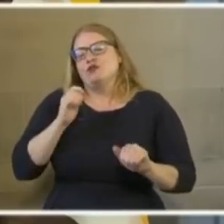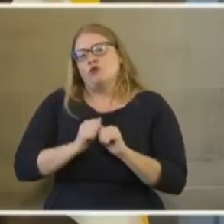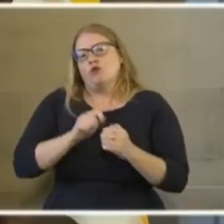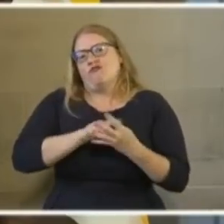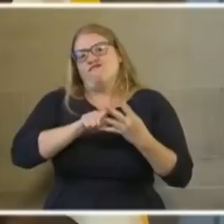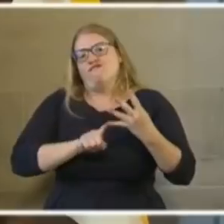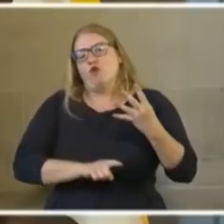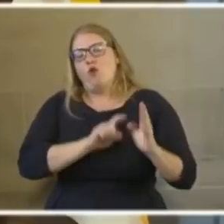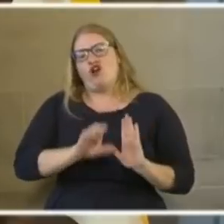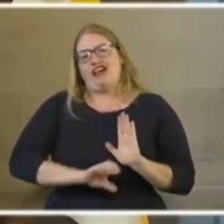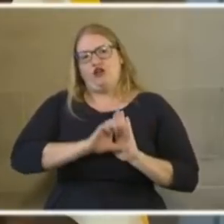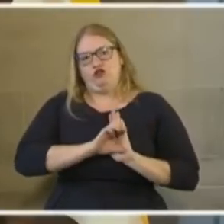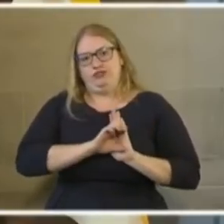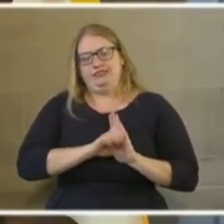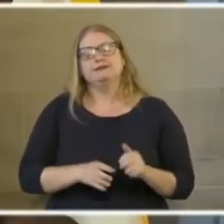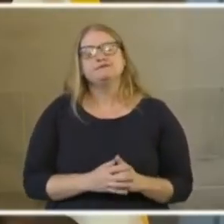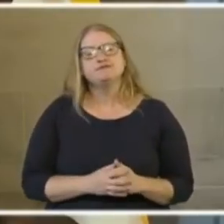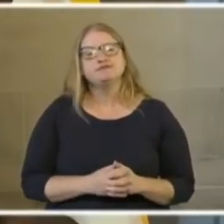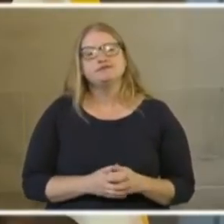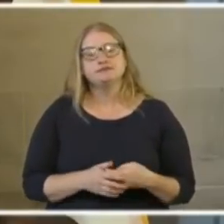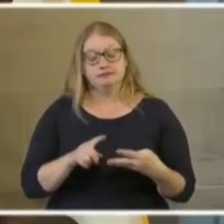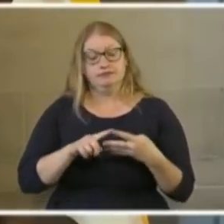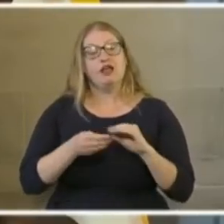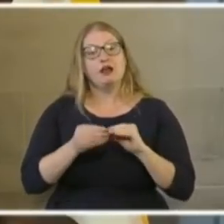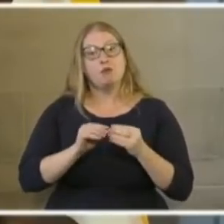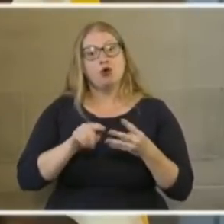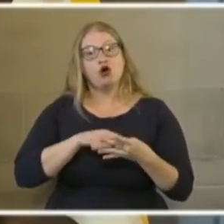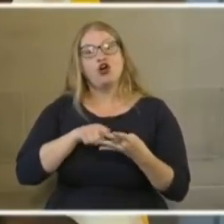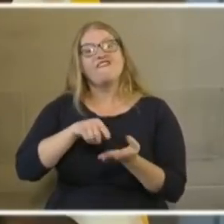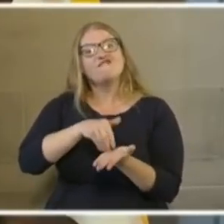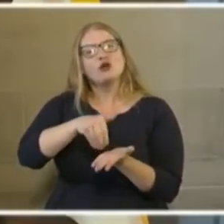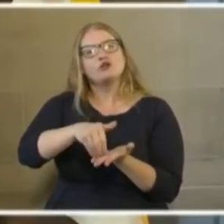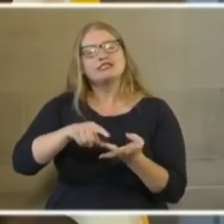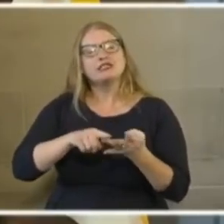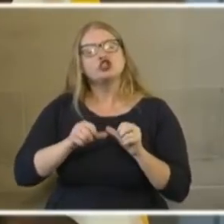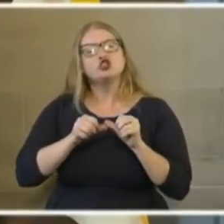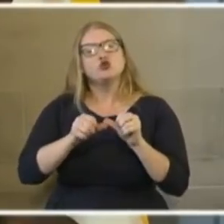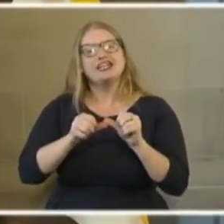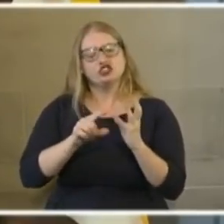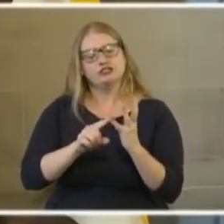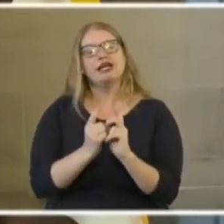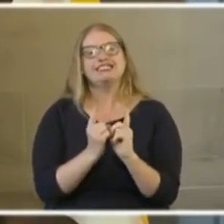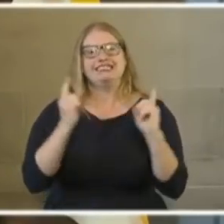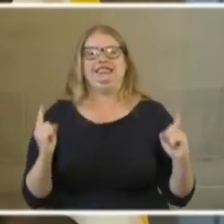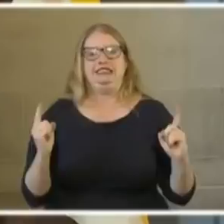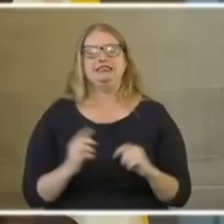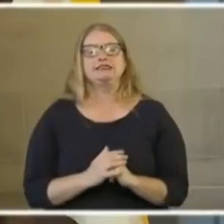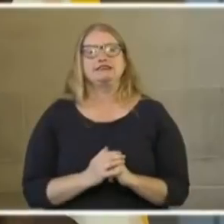PROPERLY CLEANED? THINK ABOUT ANY ACTIVITY IN TERMS OF THE FOLLOWING FOUR CHARACTERISTICS.